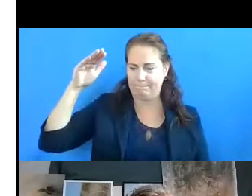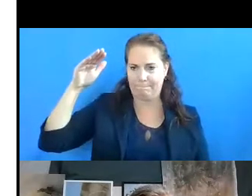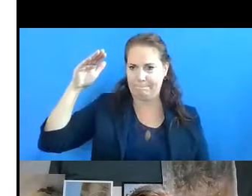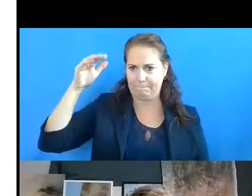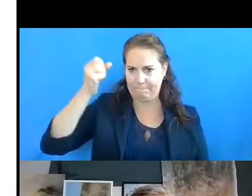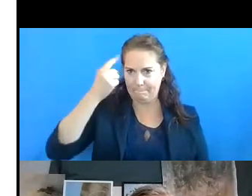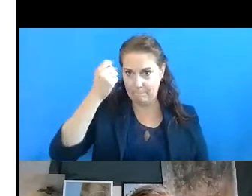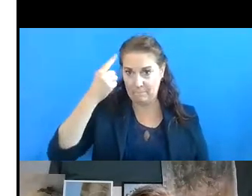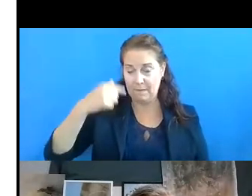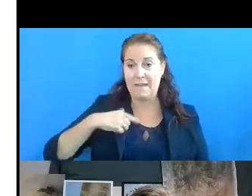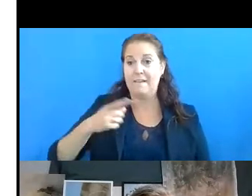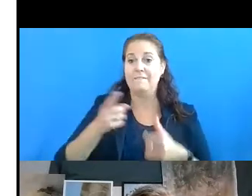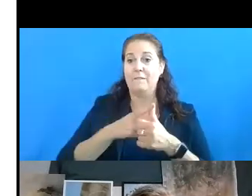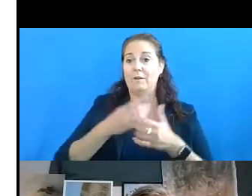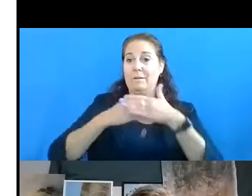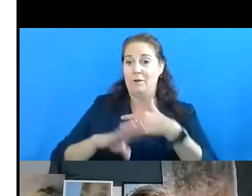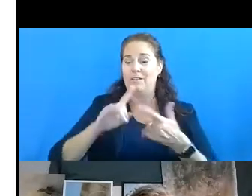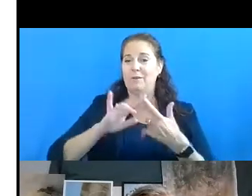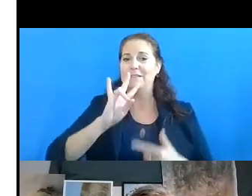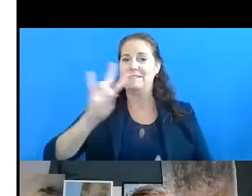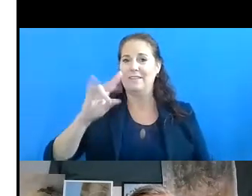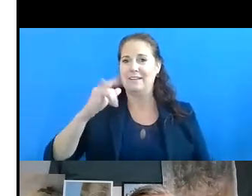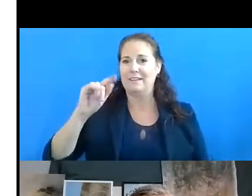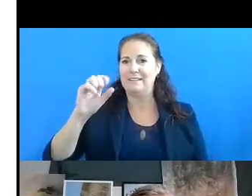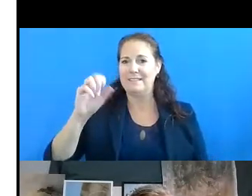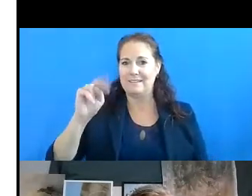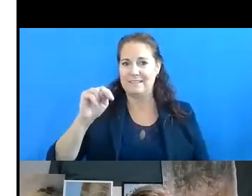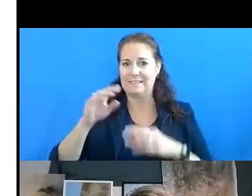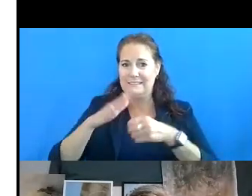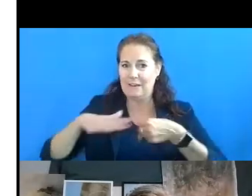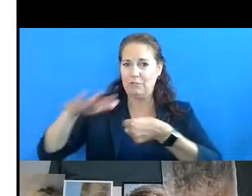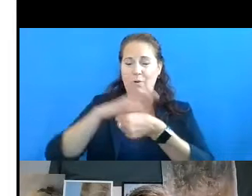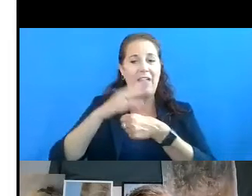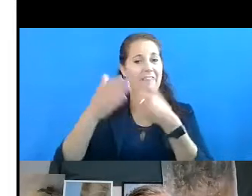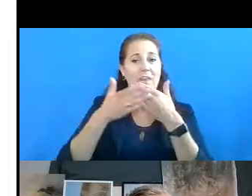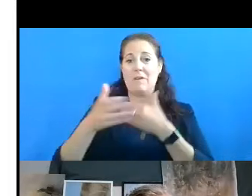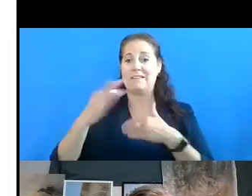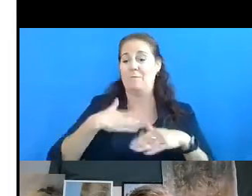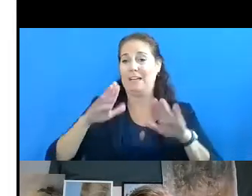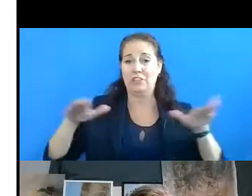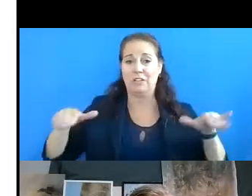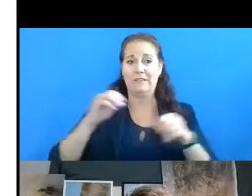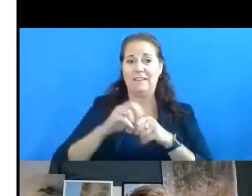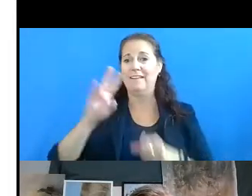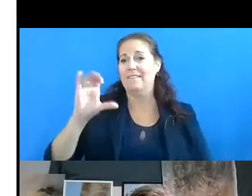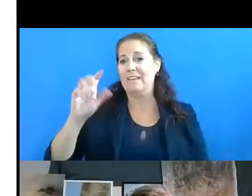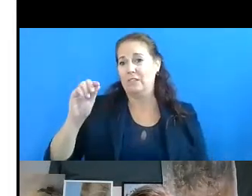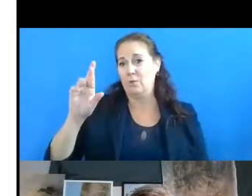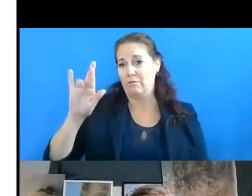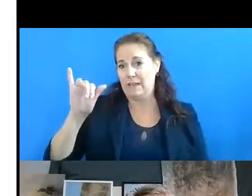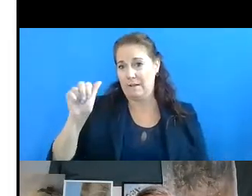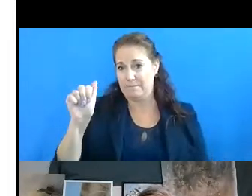My first seven years were in Gitxsan Territory and the rest of my childhood was in Victoria.